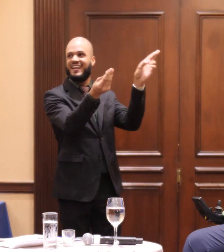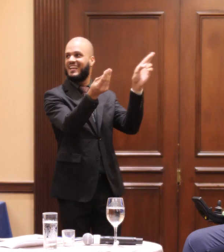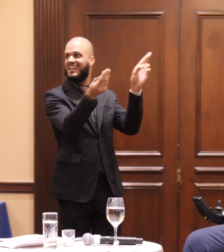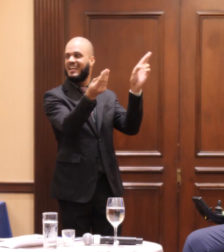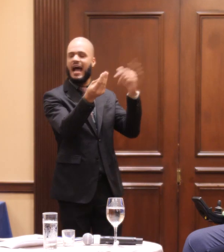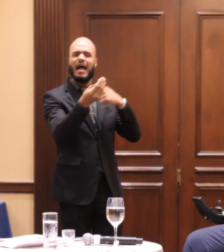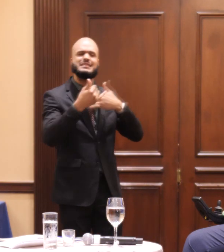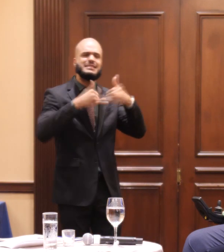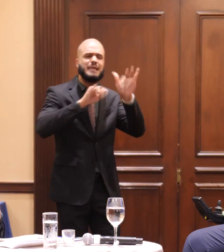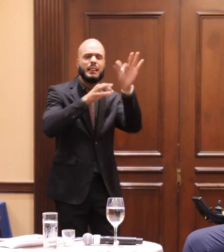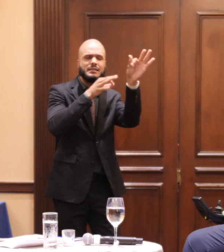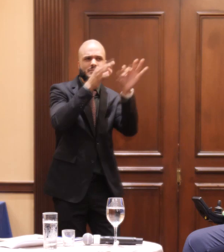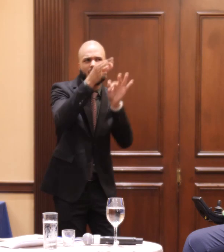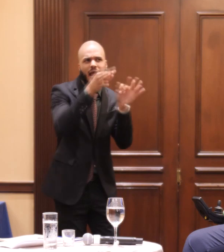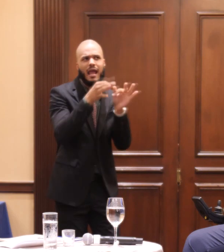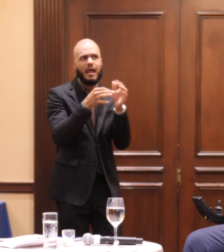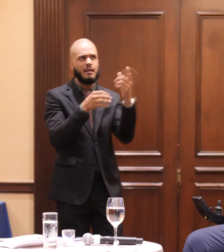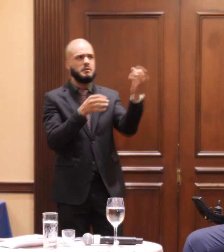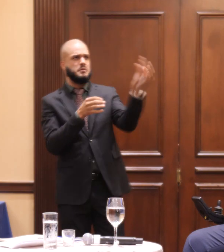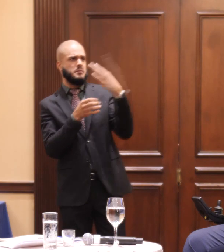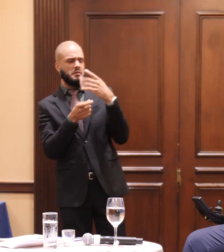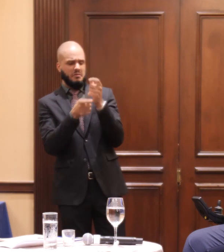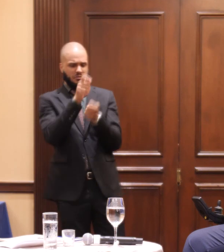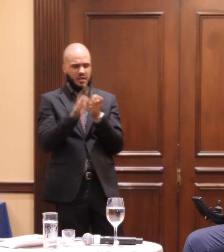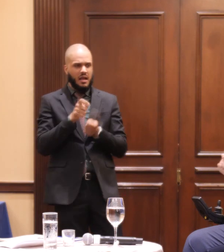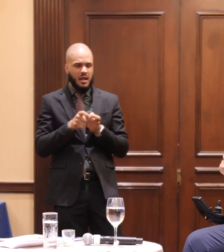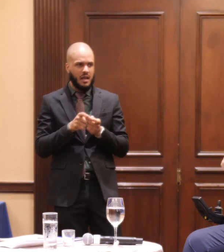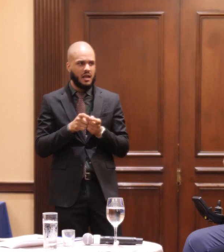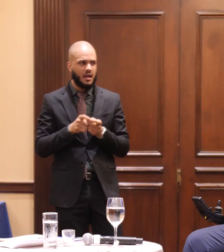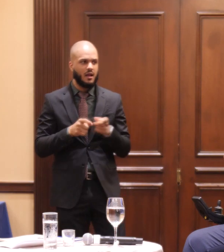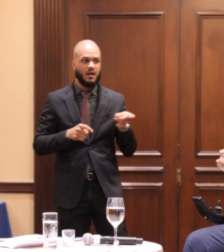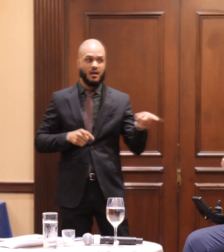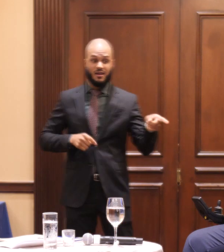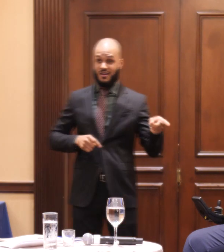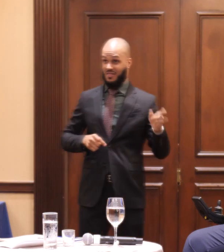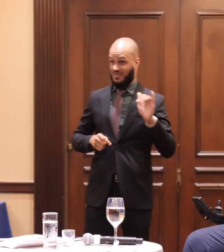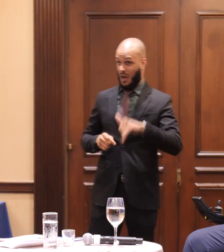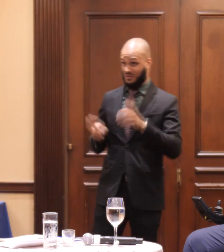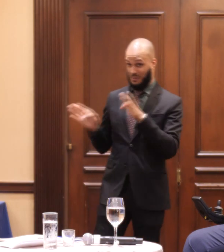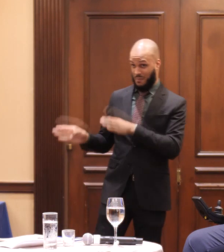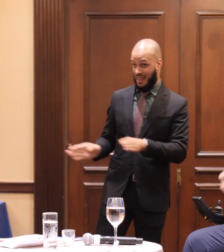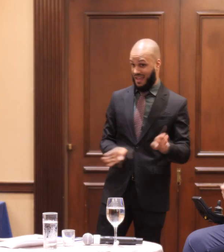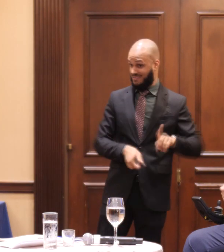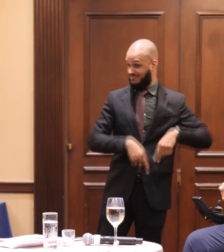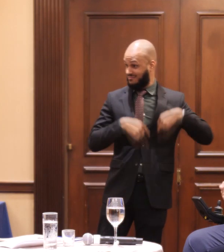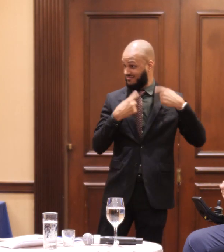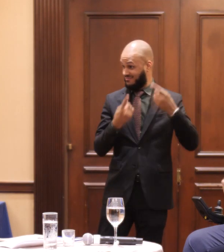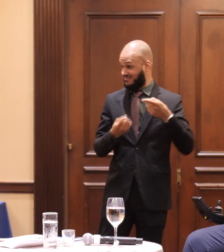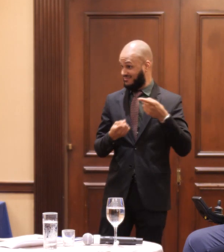and change some things and whatever. GALLEGOS: Bob was it always the plan to have it included in the